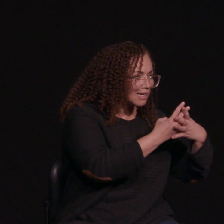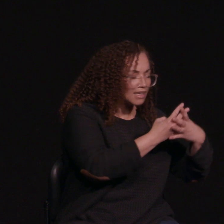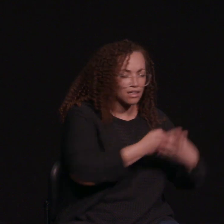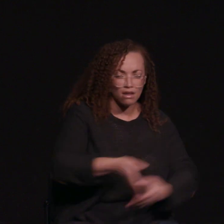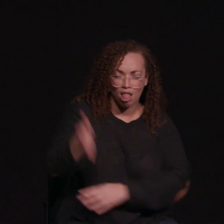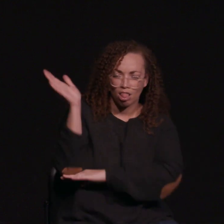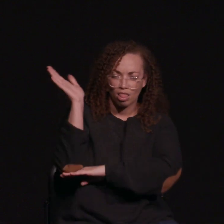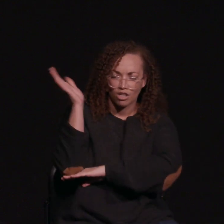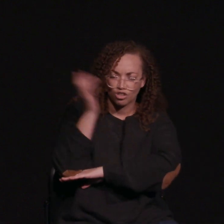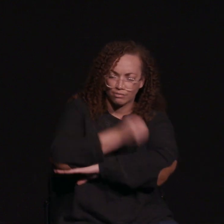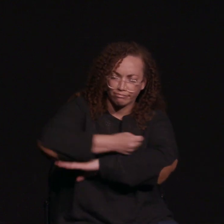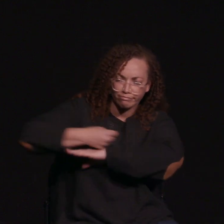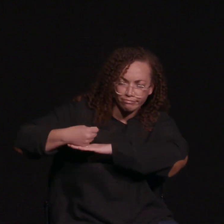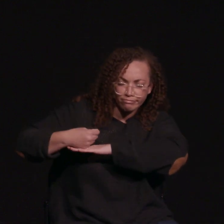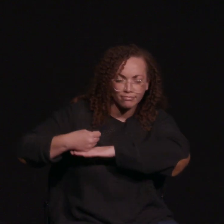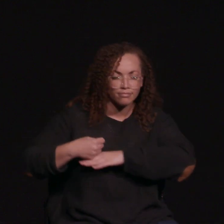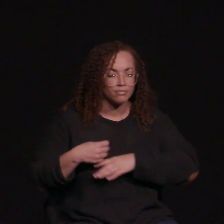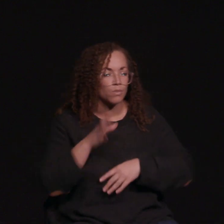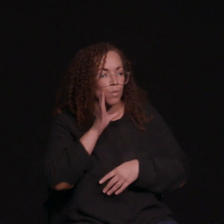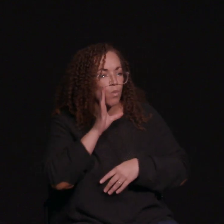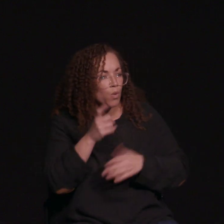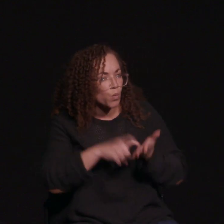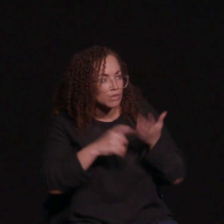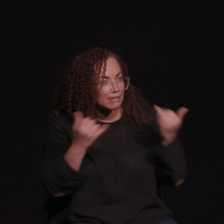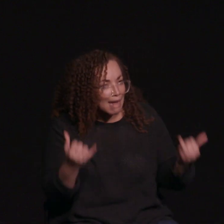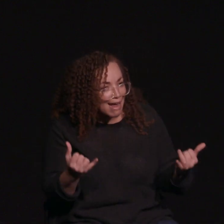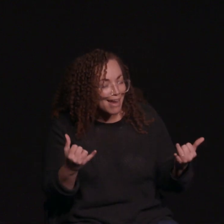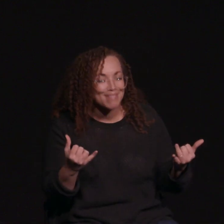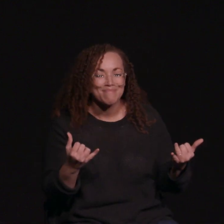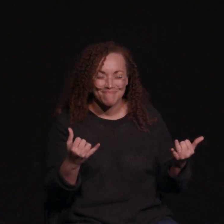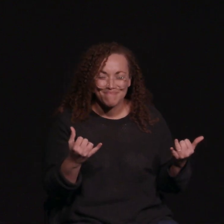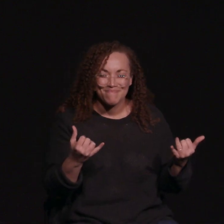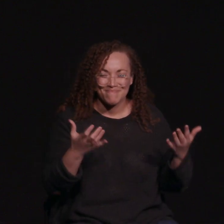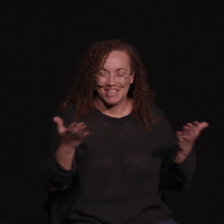and as we'll hear today, from the farm to the art museum.